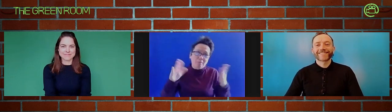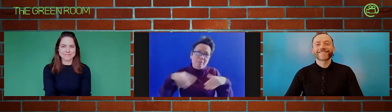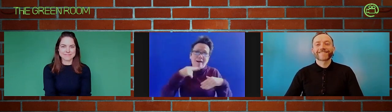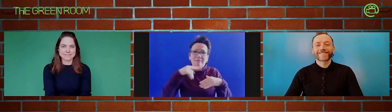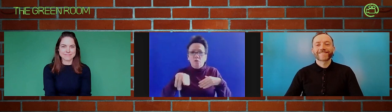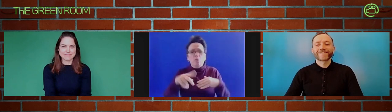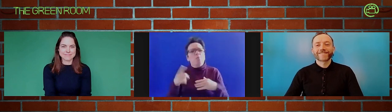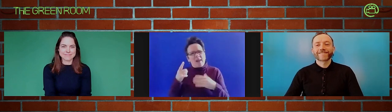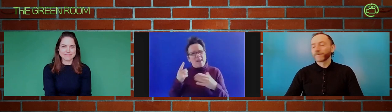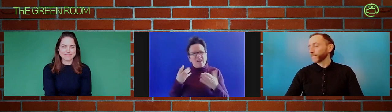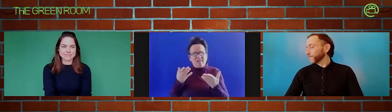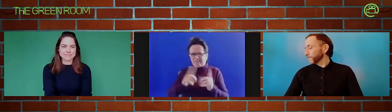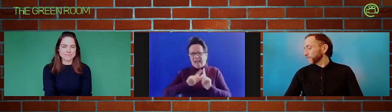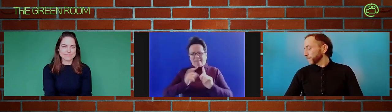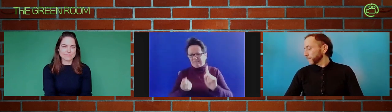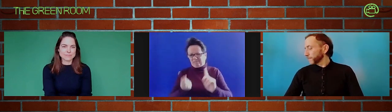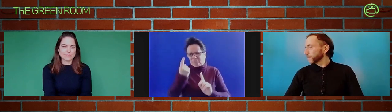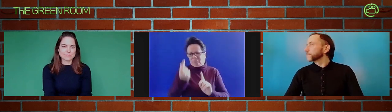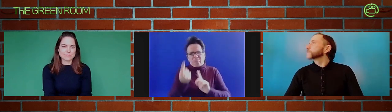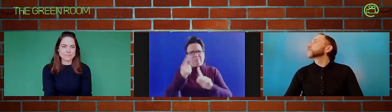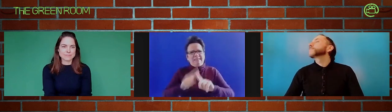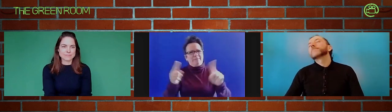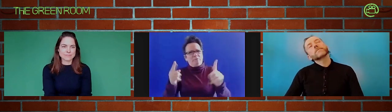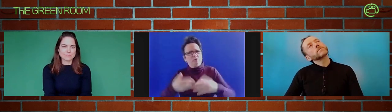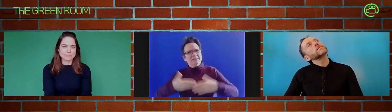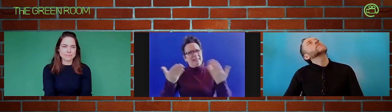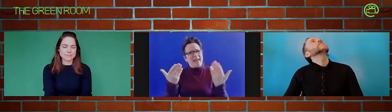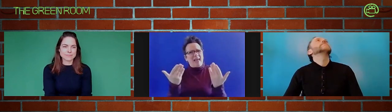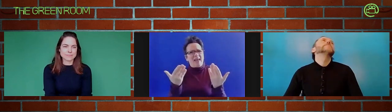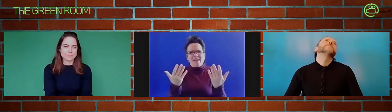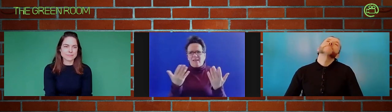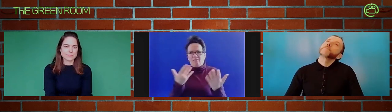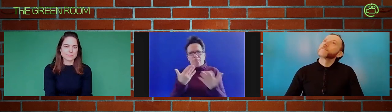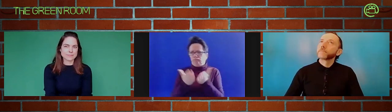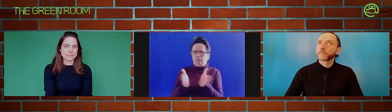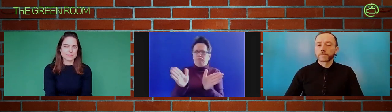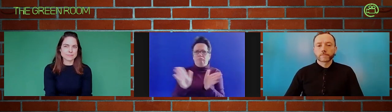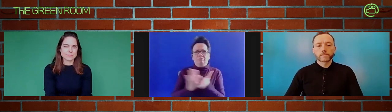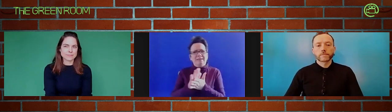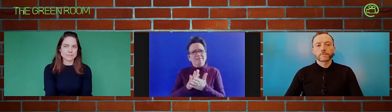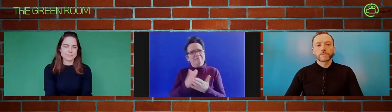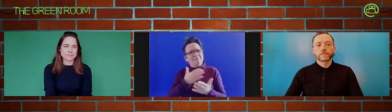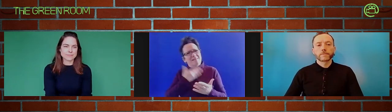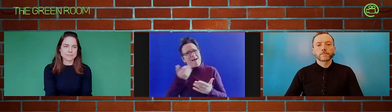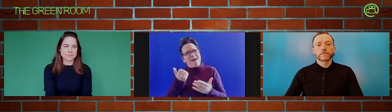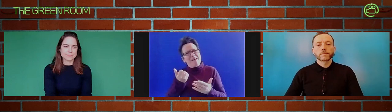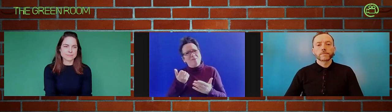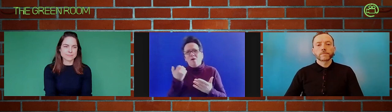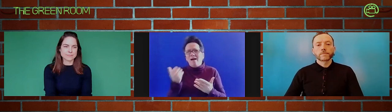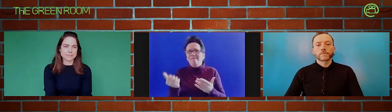which was just nice to have that kind of huge fluidity of of just having them there but I'm not